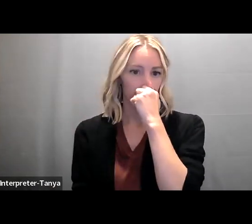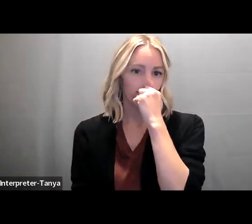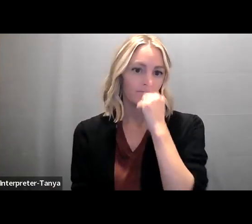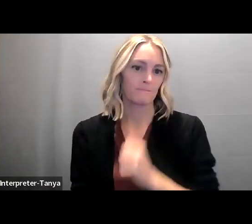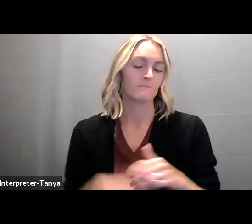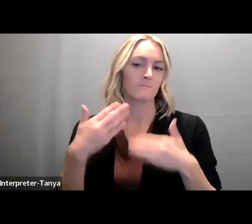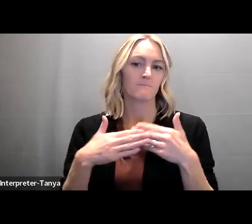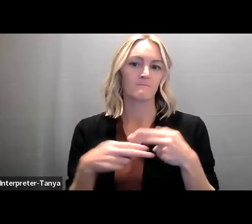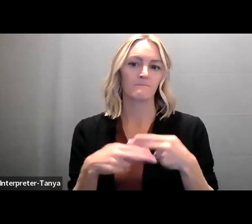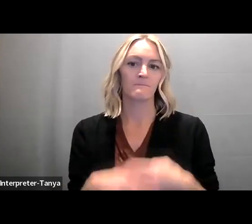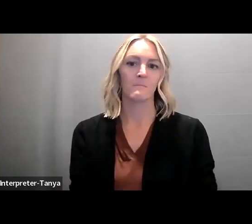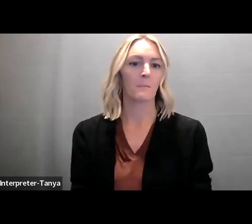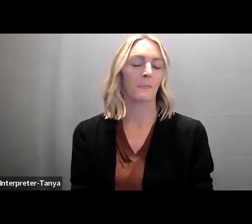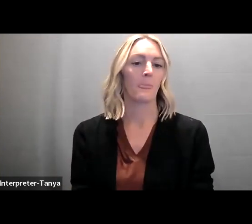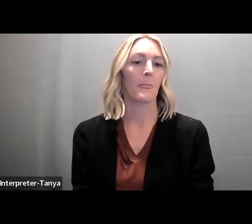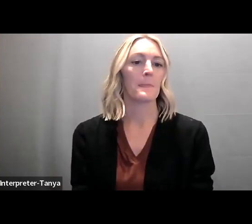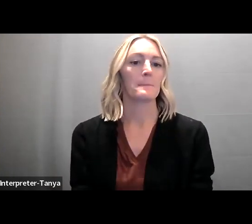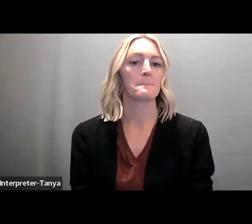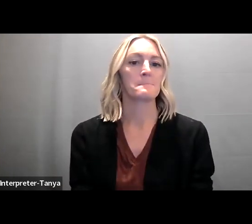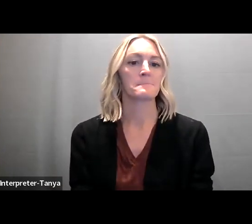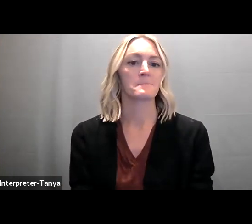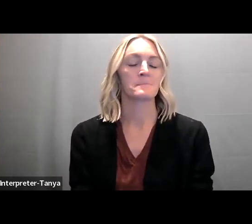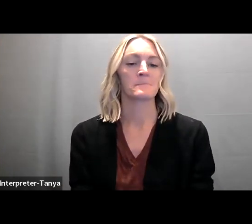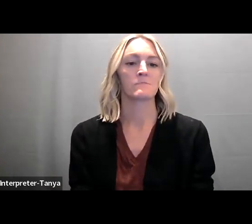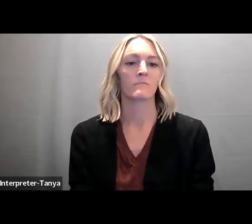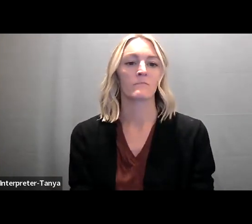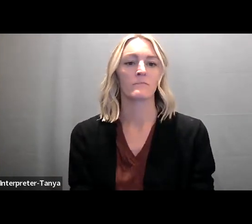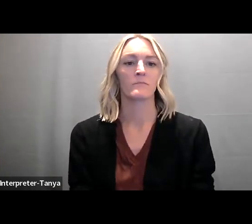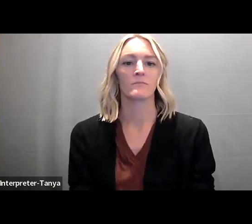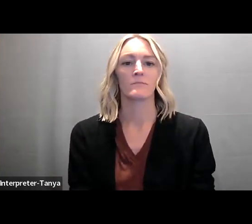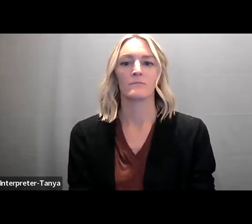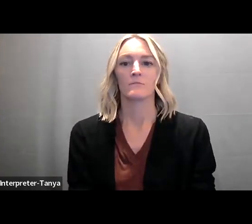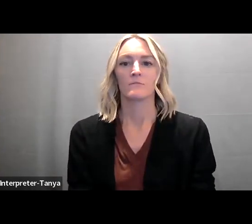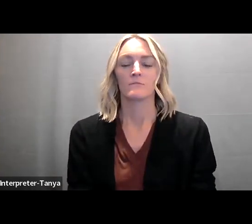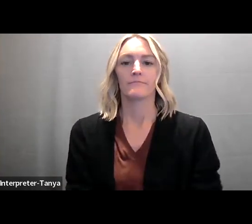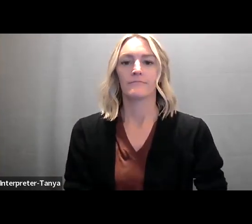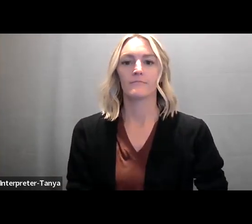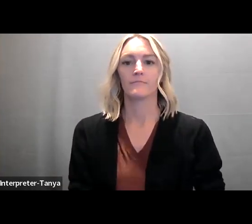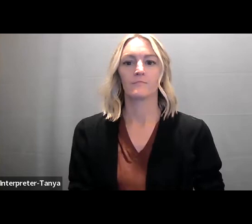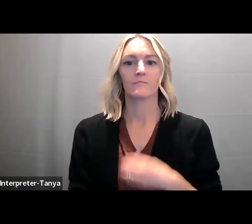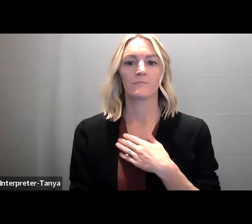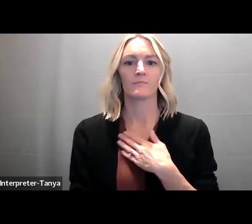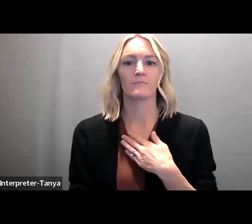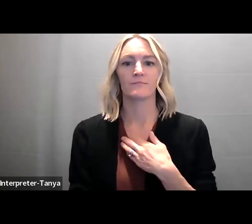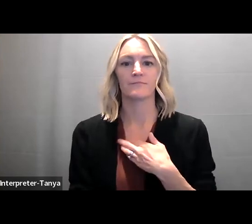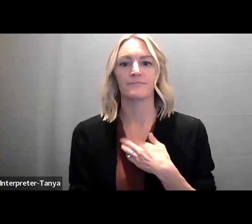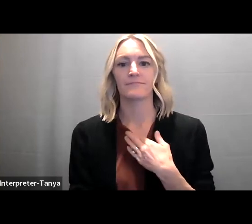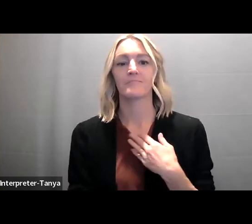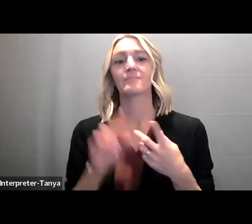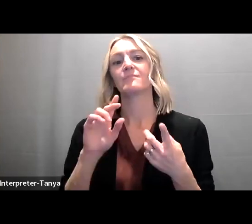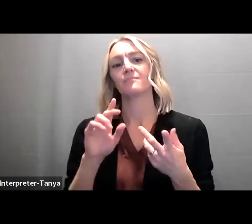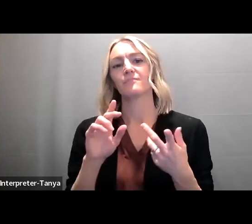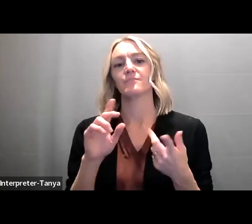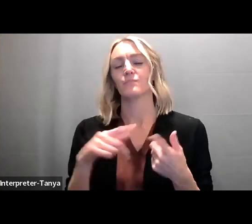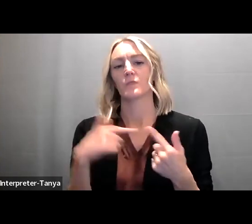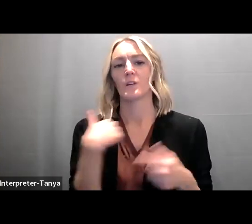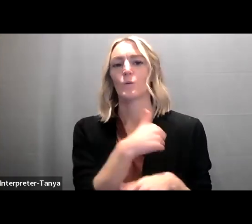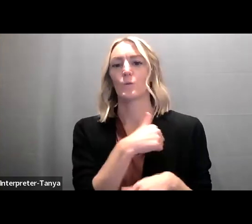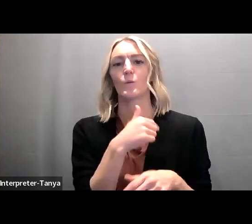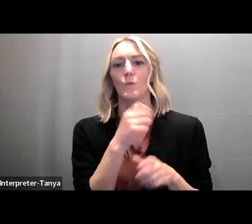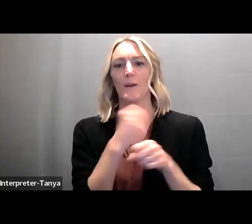So this is sort of where I -- when we were forming and putting this presentation together